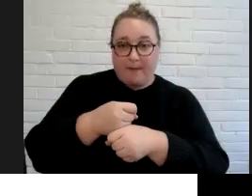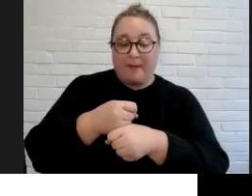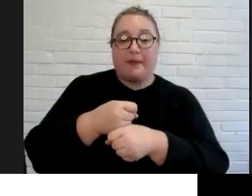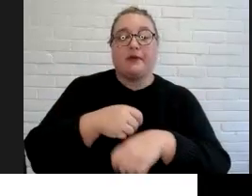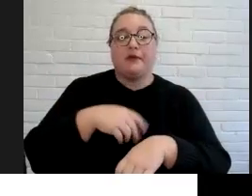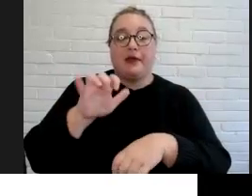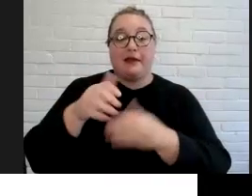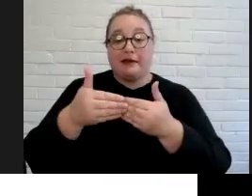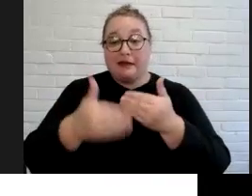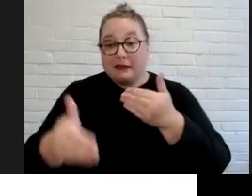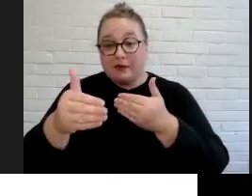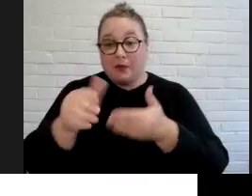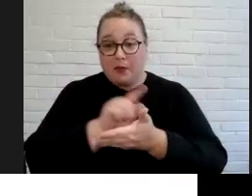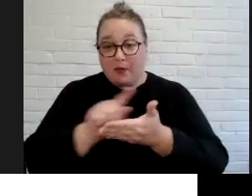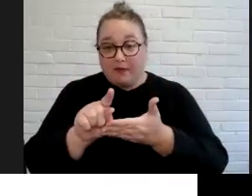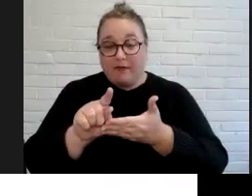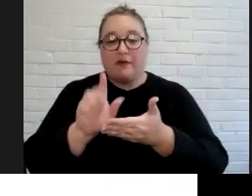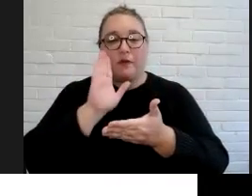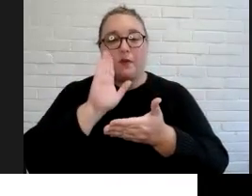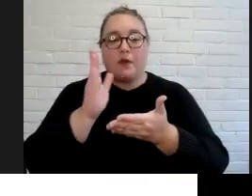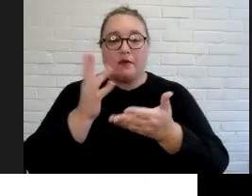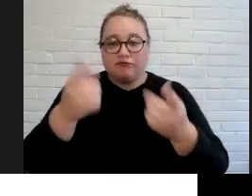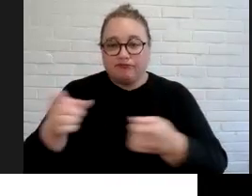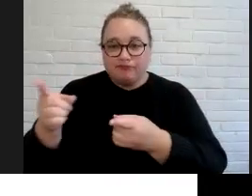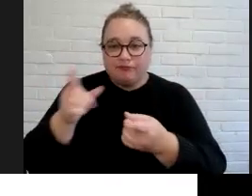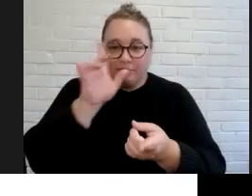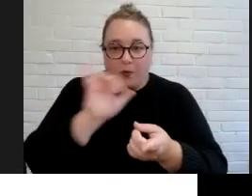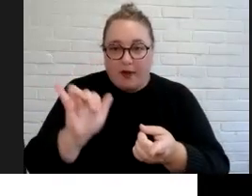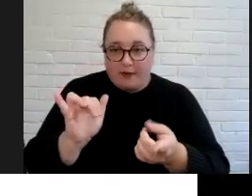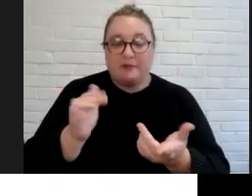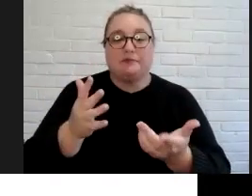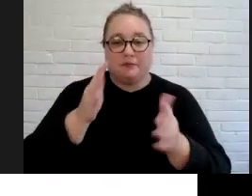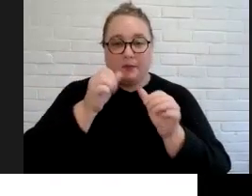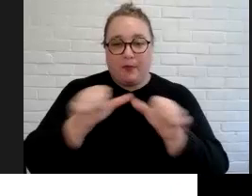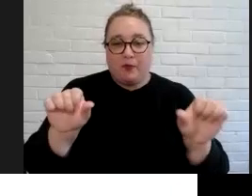So that's kind of her thinking in her